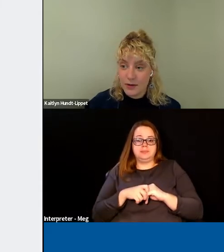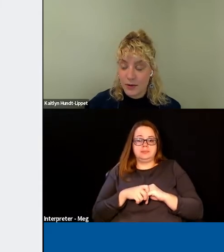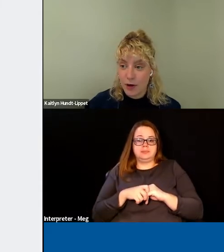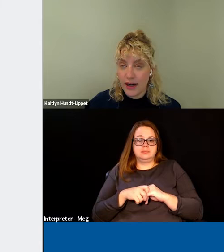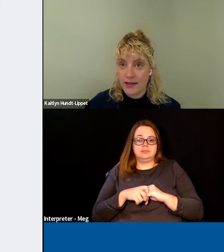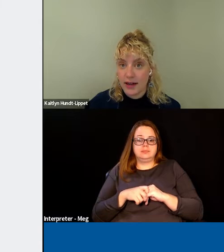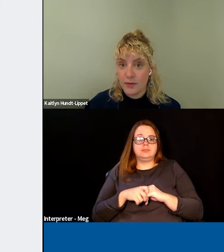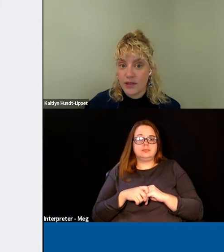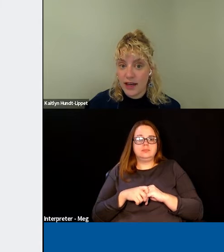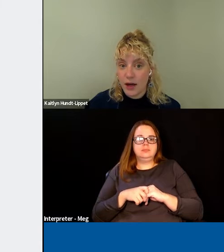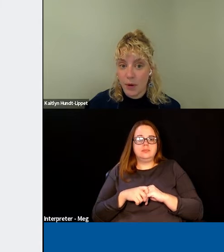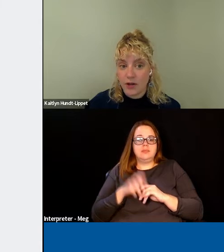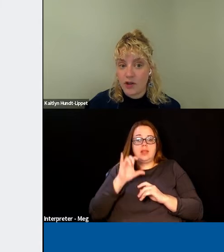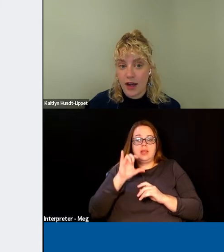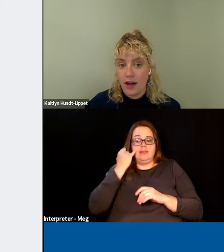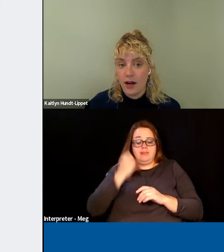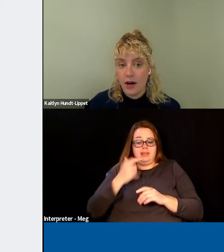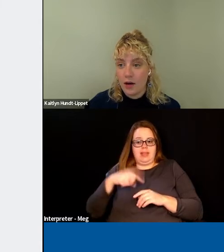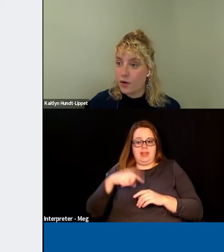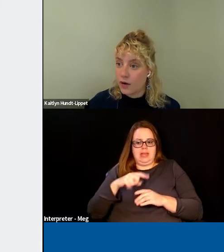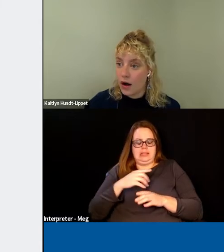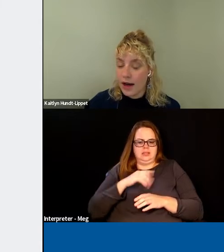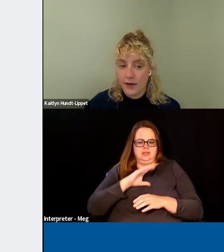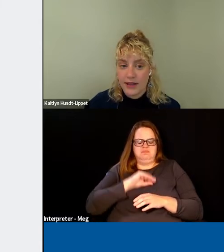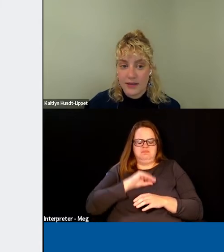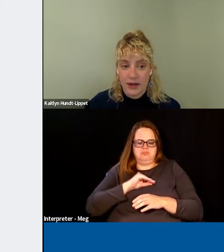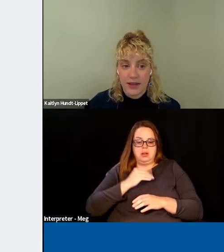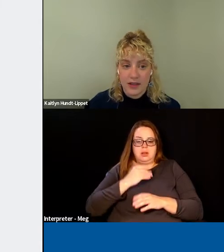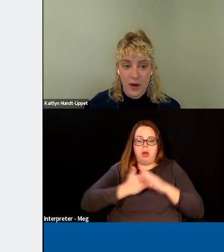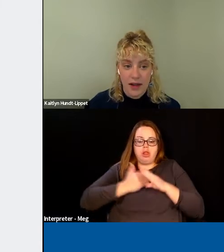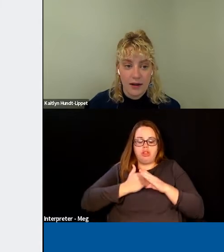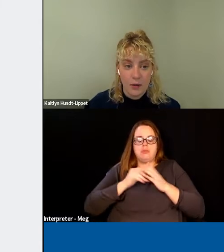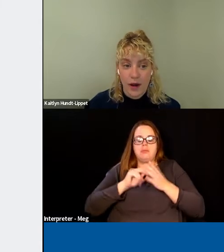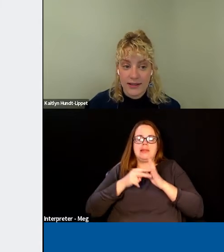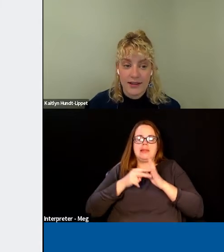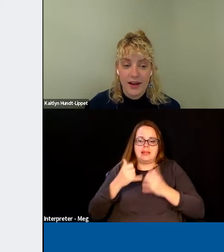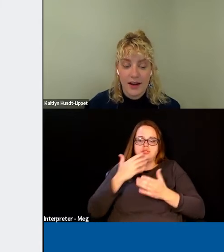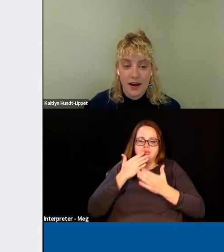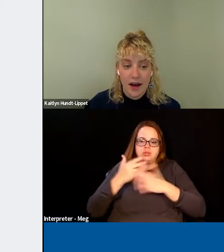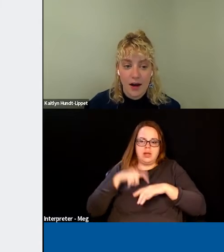and it's a really great time to get a pulse check on overall, how the experience went. What next?